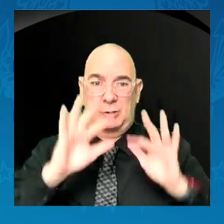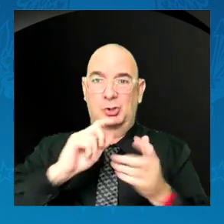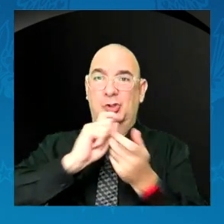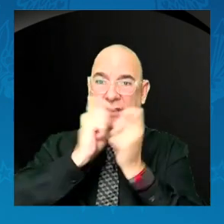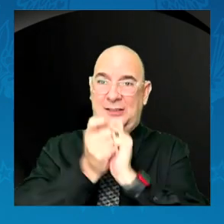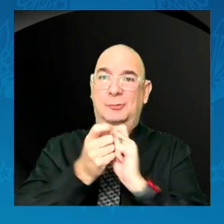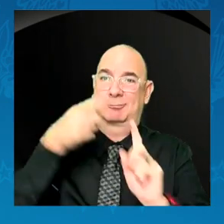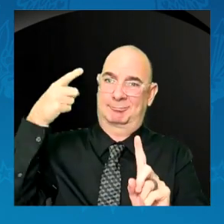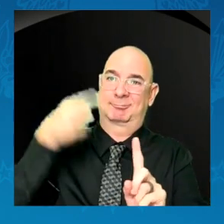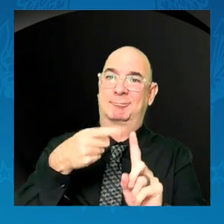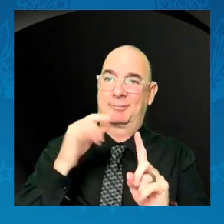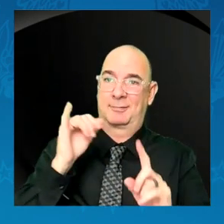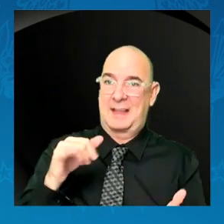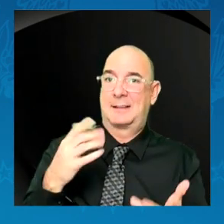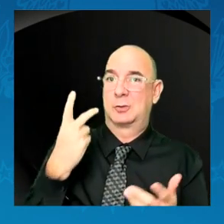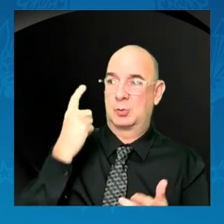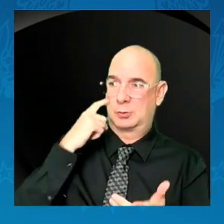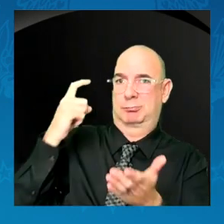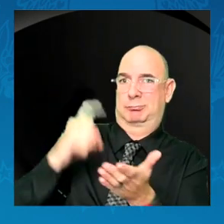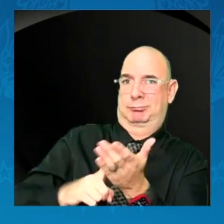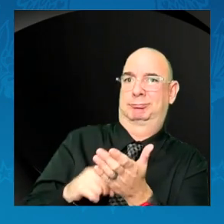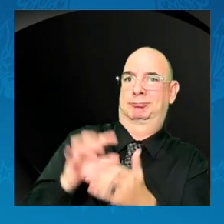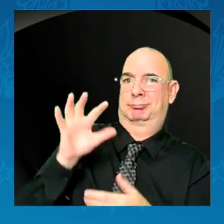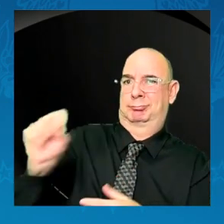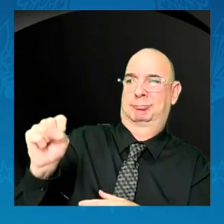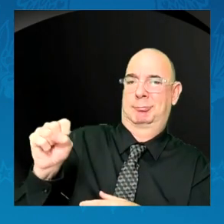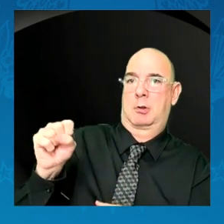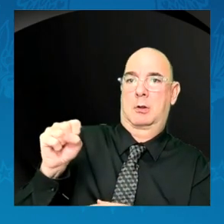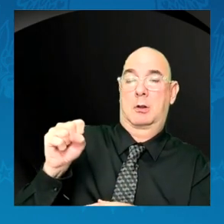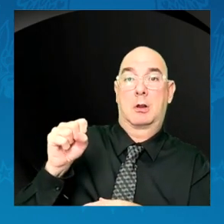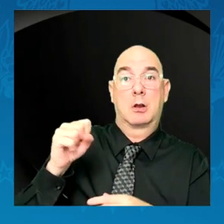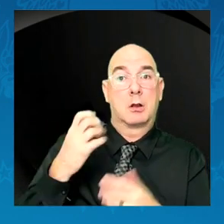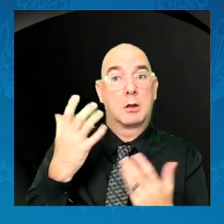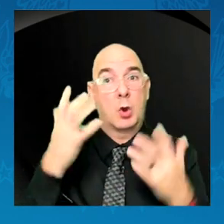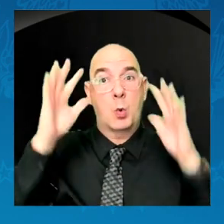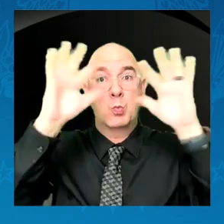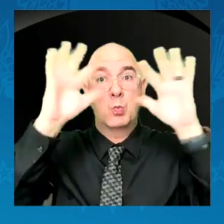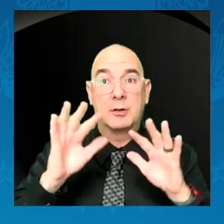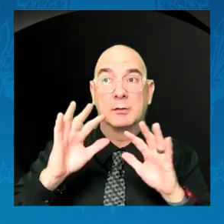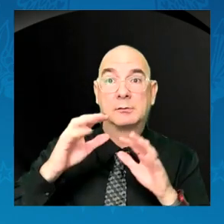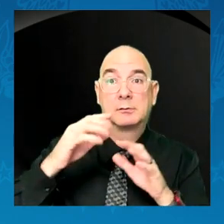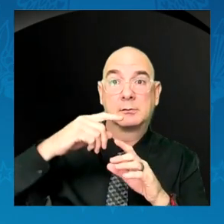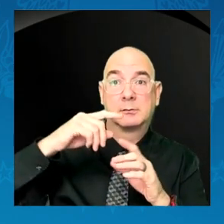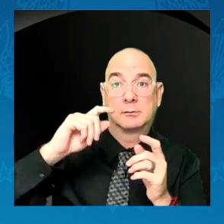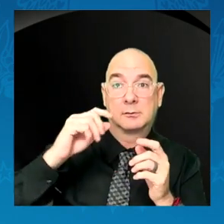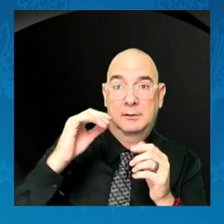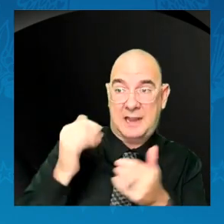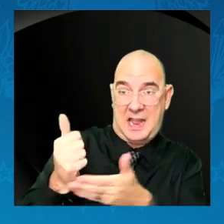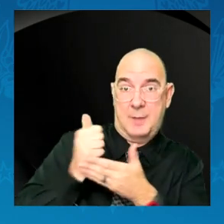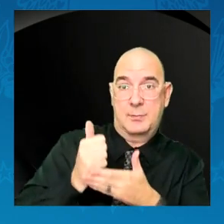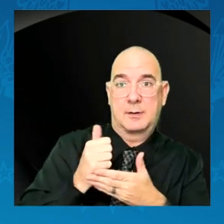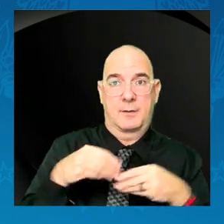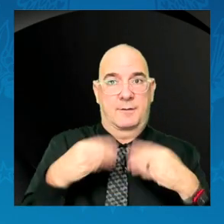make it possible for us to provide critical information to those responding to natural disasters to predict the impact of,